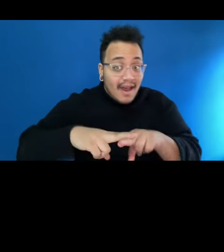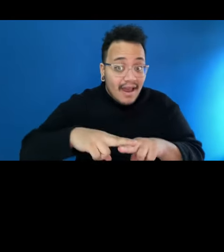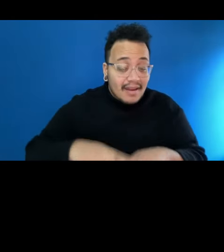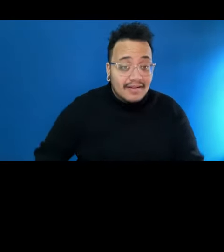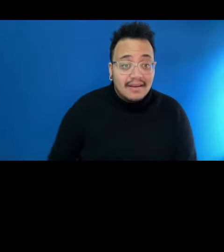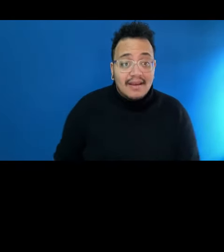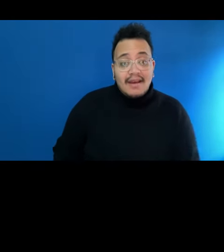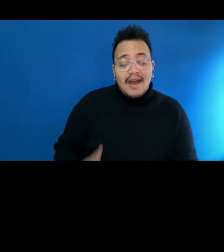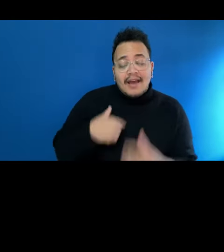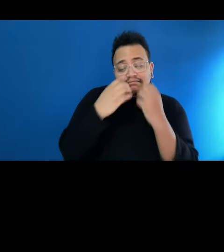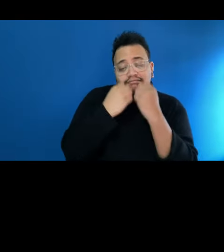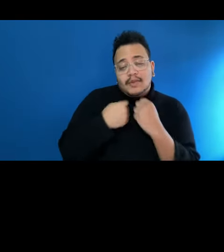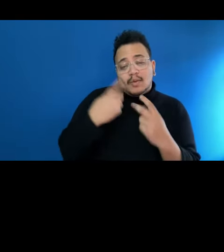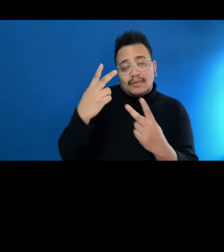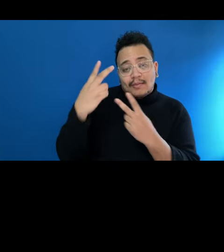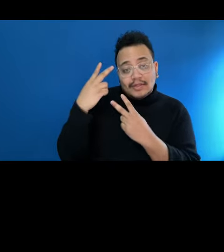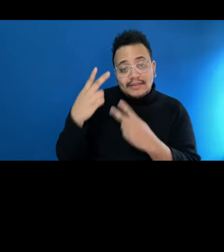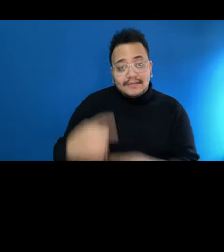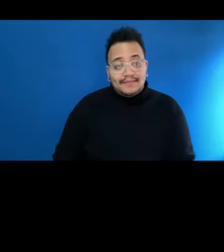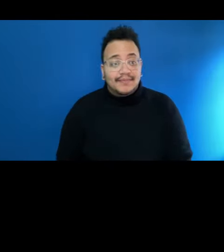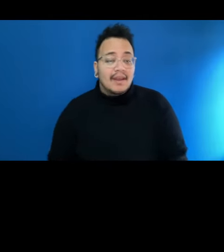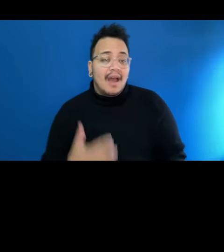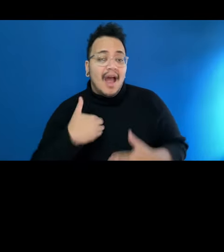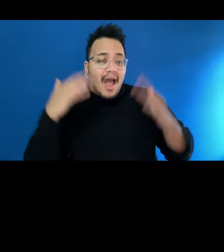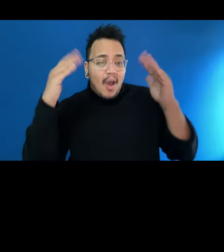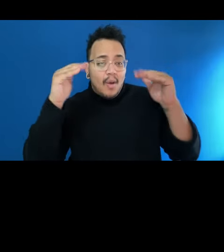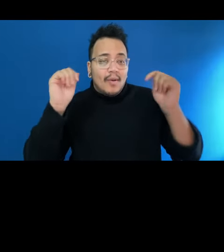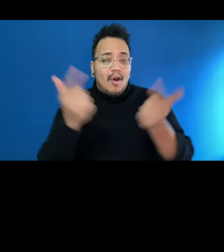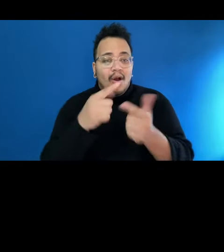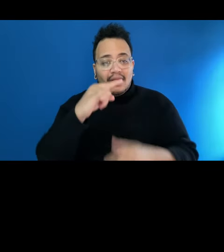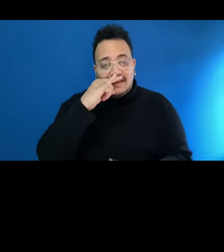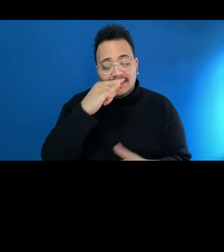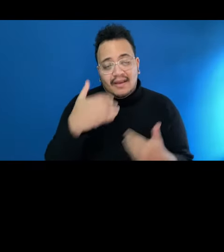I treasure those memories. I hope all kids get the chance that I got.